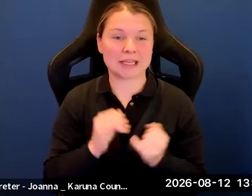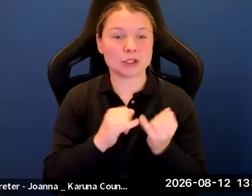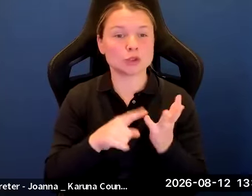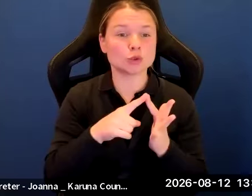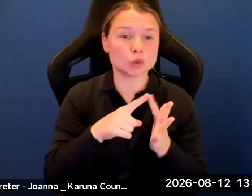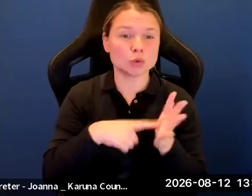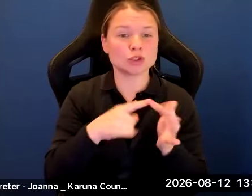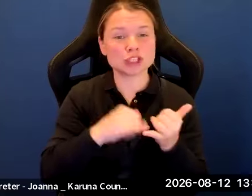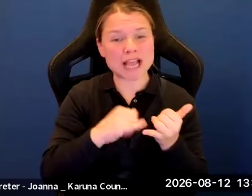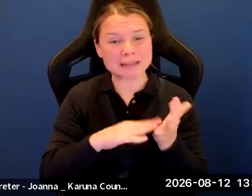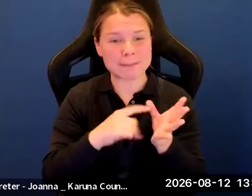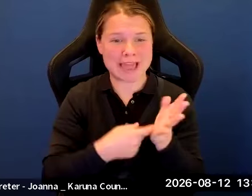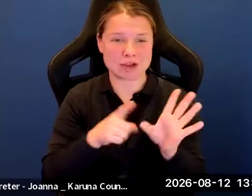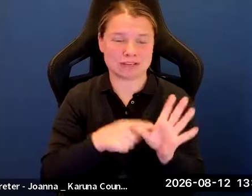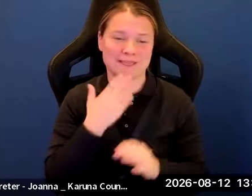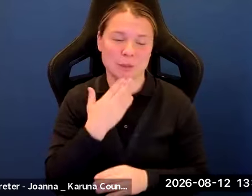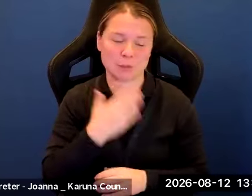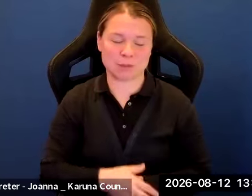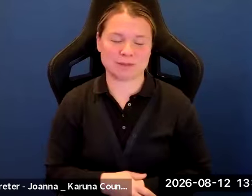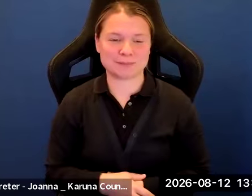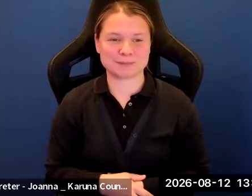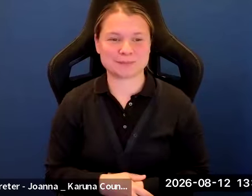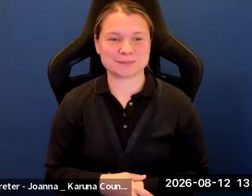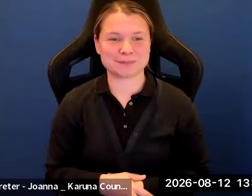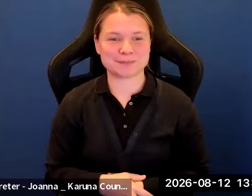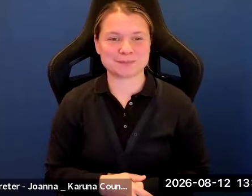everybody. And thank you again to the team supporting today.